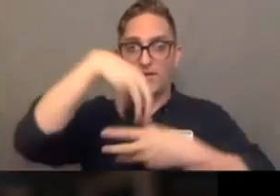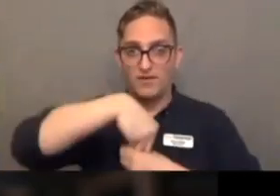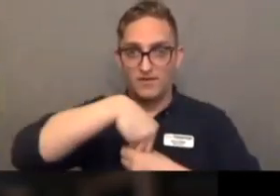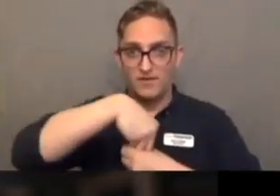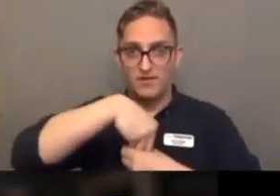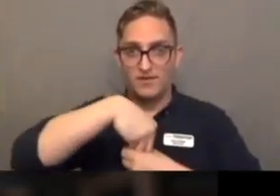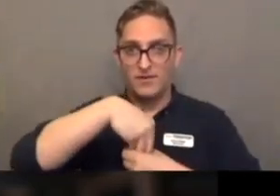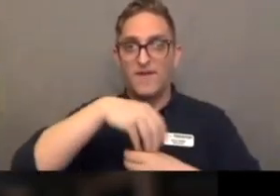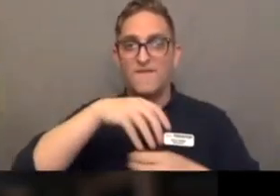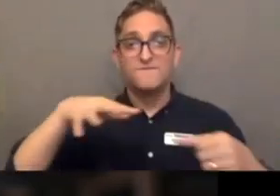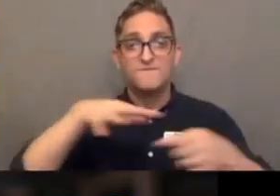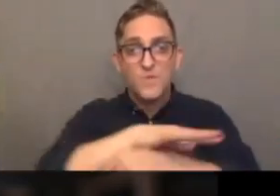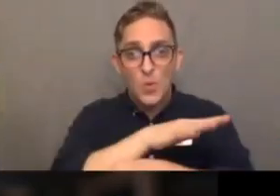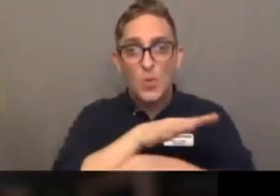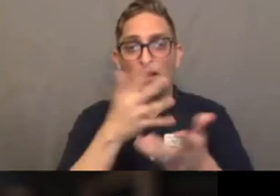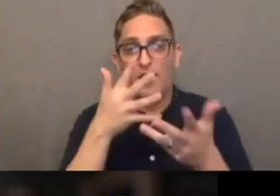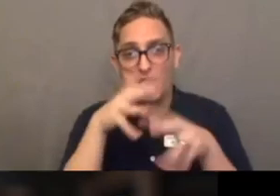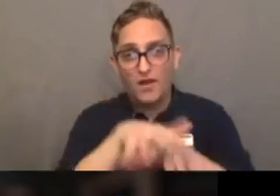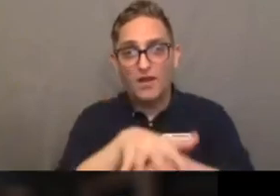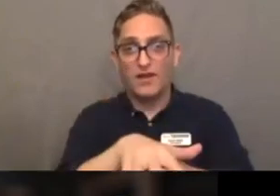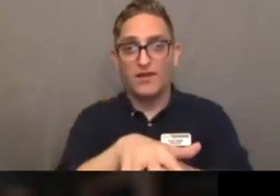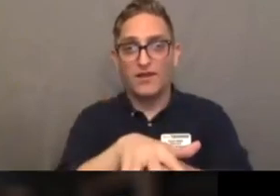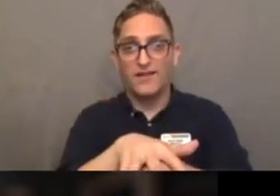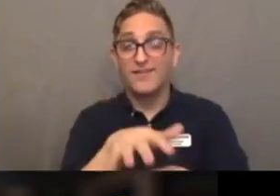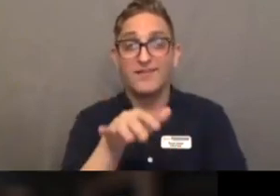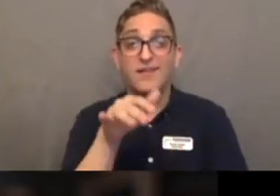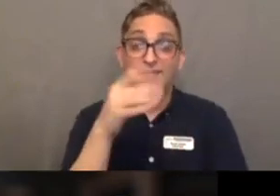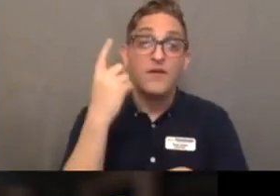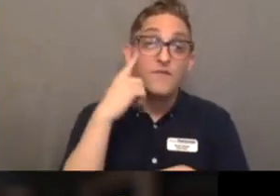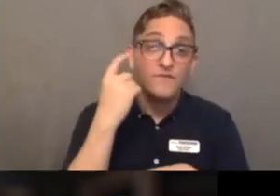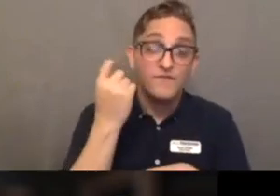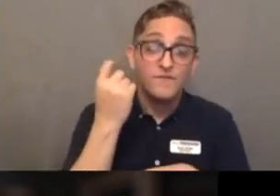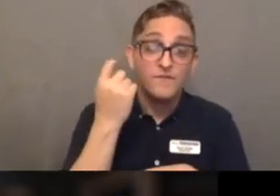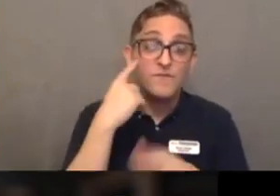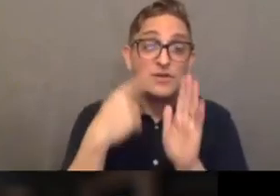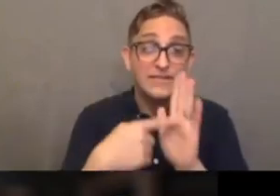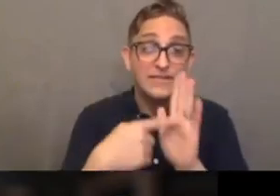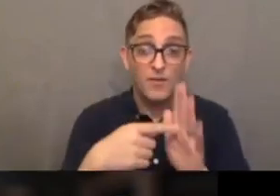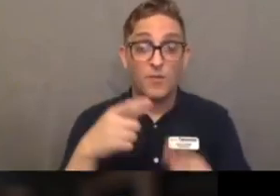And that's just, you know, one dimension. Hearing itself can be broken up into a couple